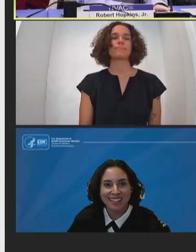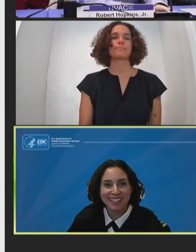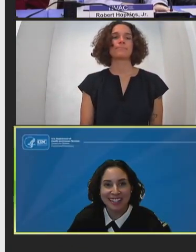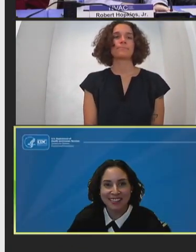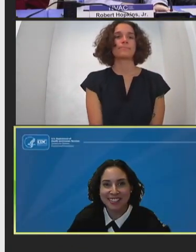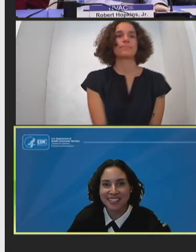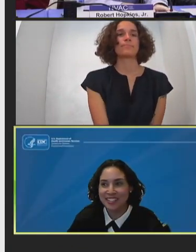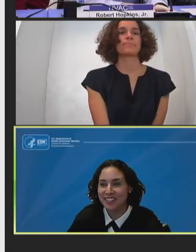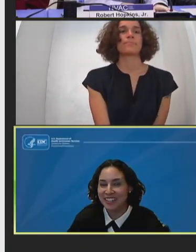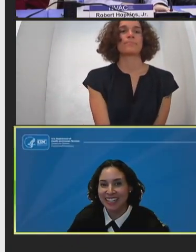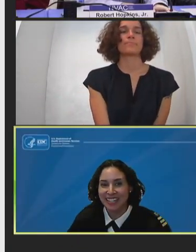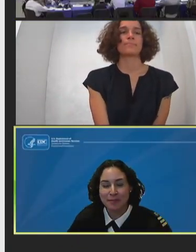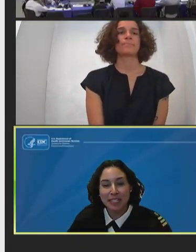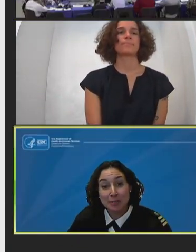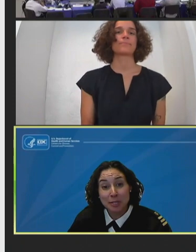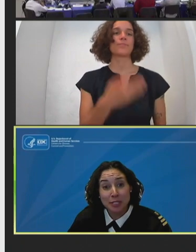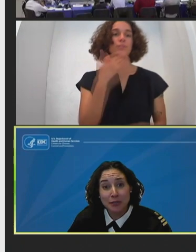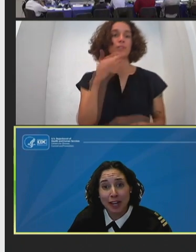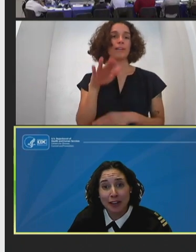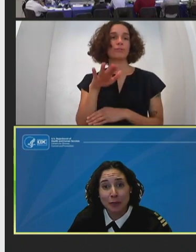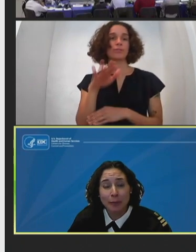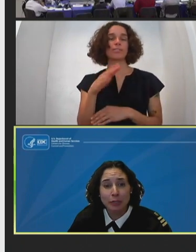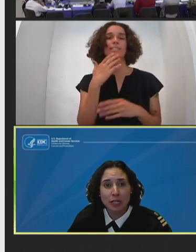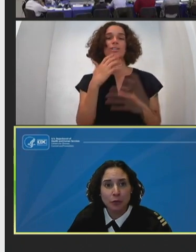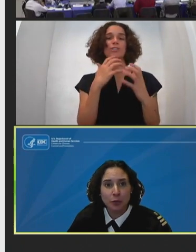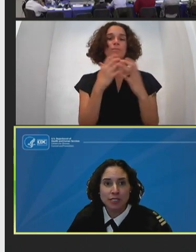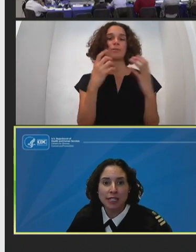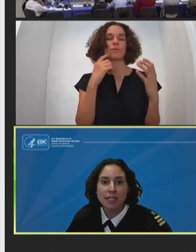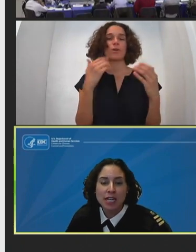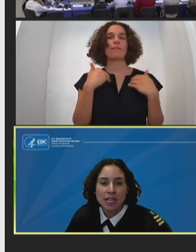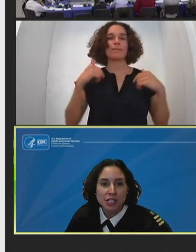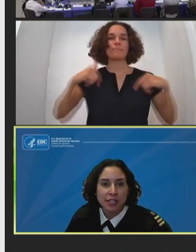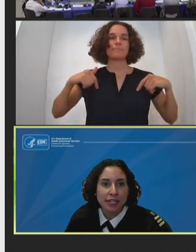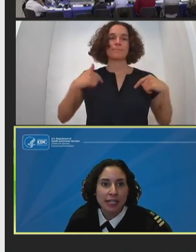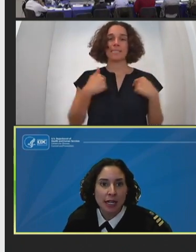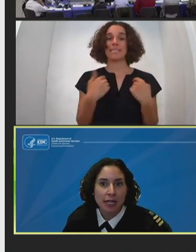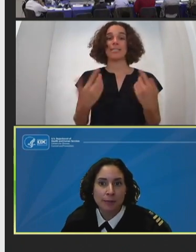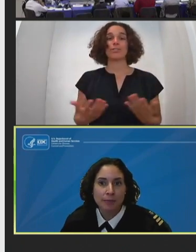Tara Jatlaoui: Good afternoon. Thank you so much for having me. I'm looking forward to sharing